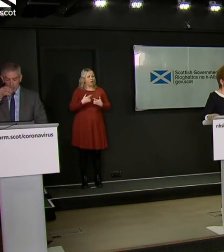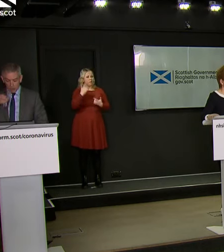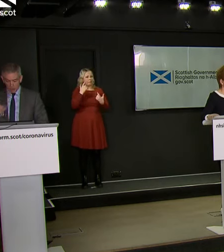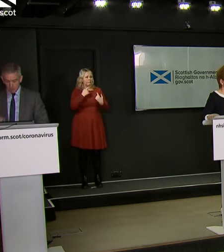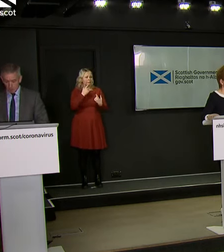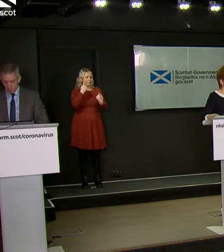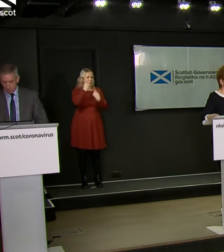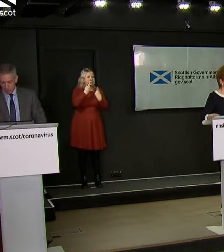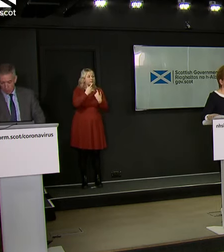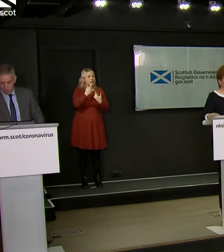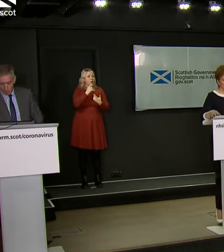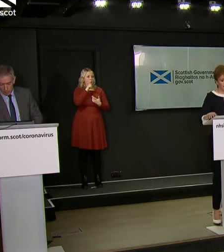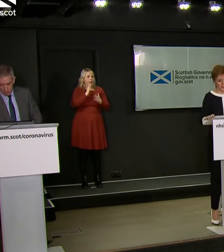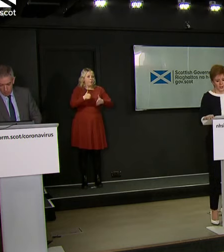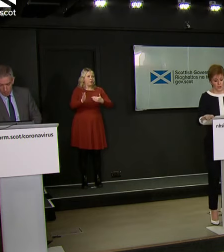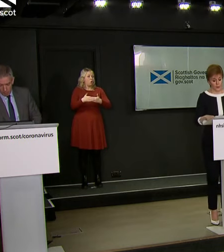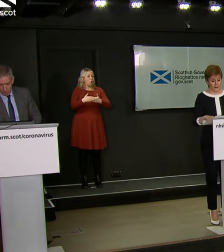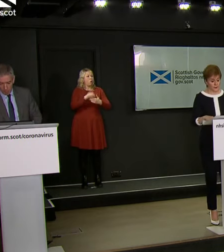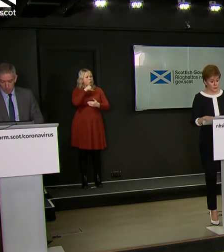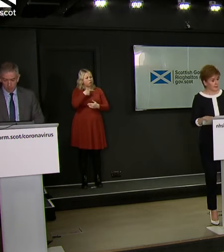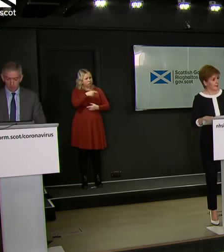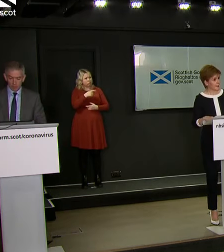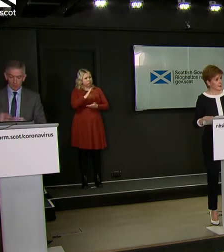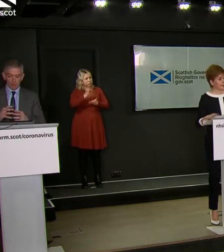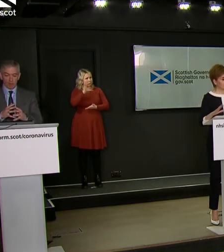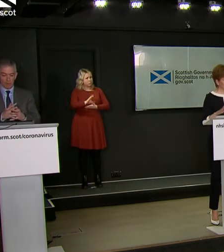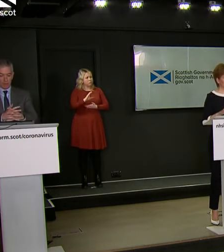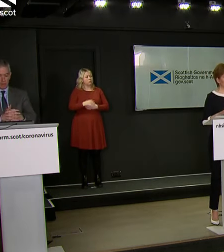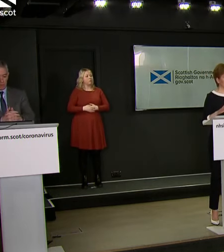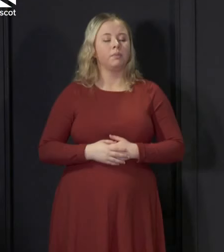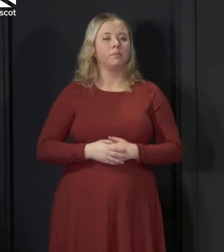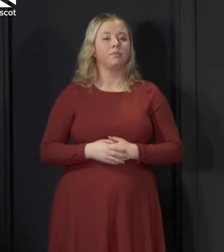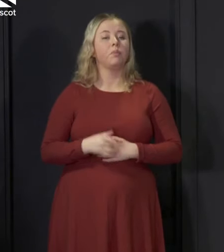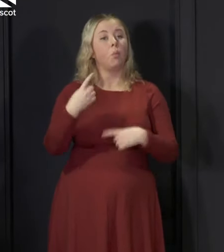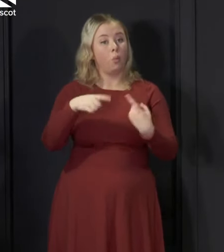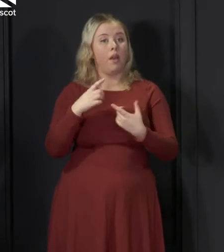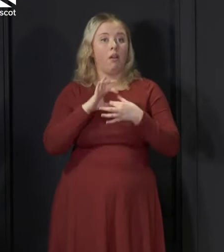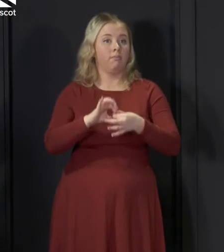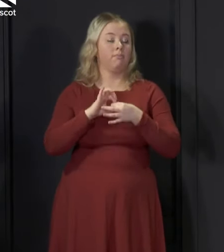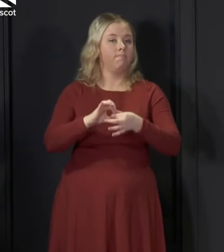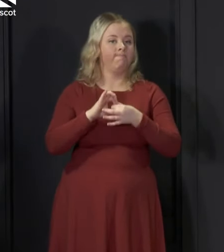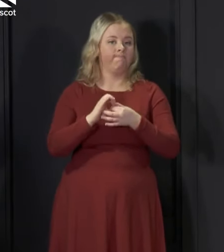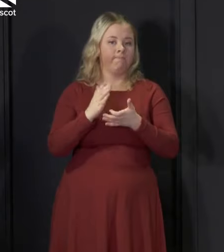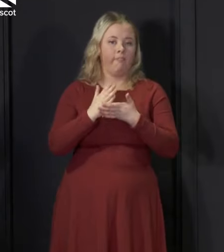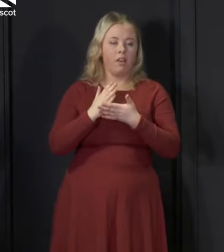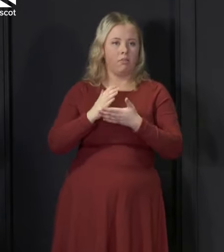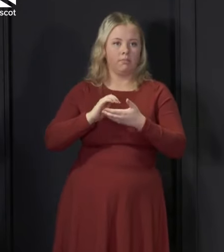you pledge extra cash? We are working very closely and carefully with the care home sector, and the Cabinet